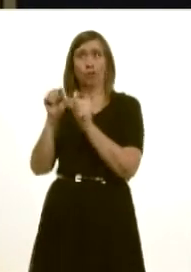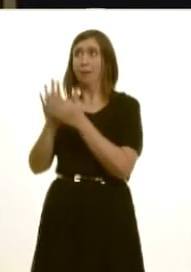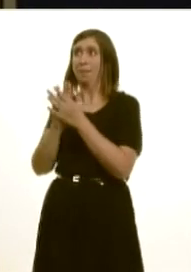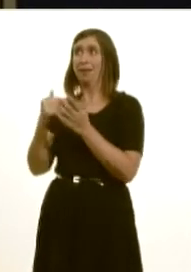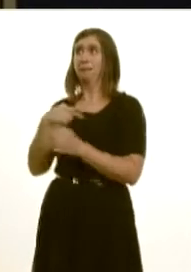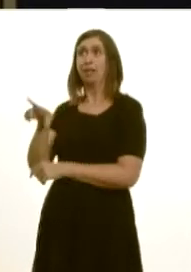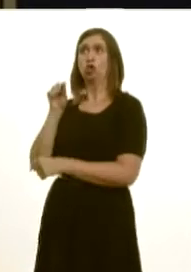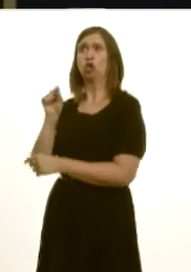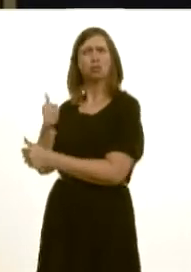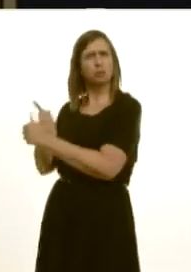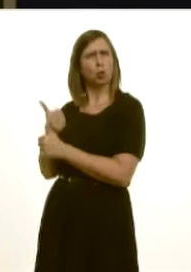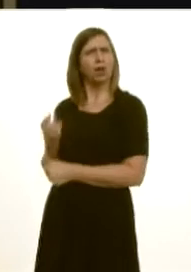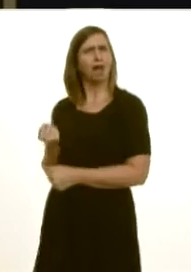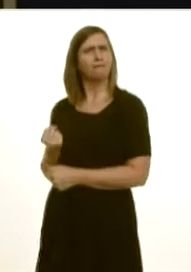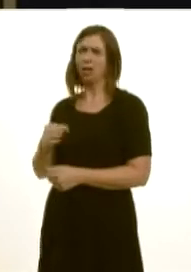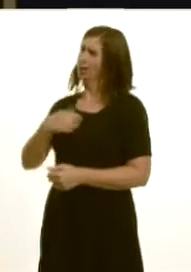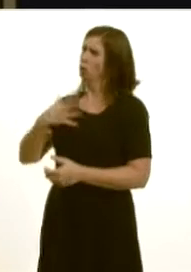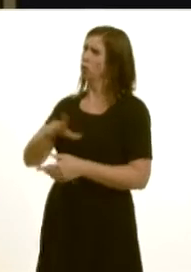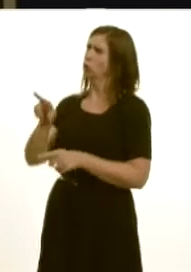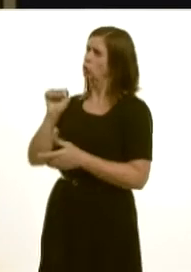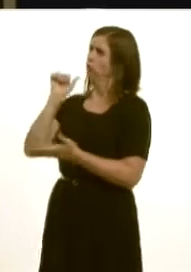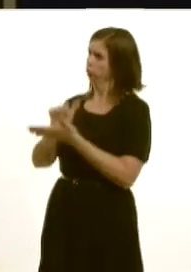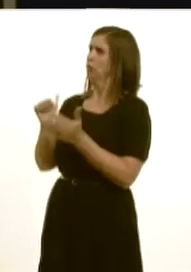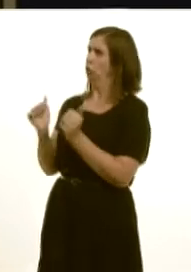every young person in Wales to follow the best pathway for them to realise their potential?